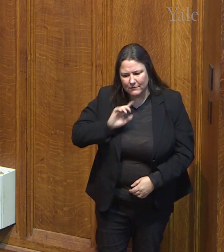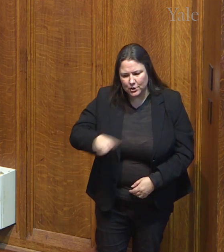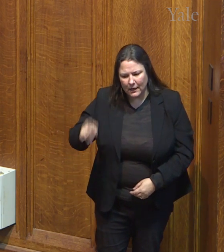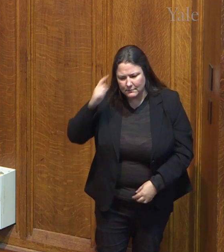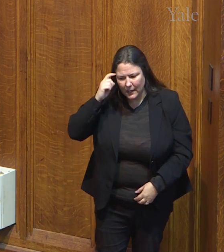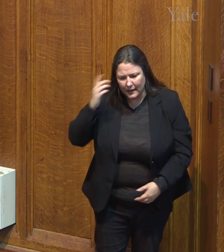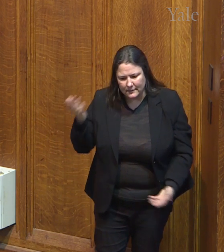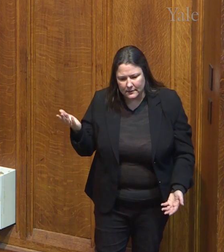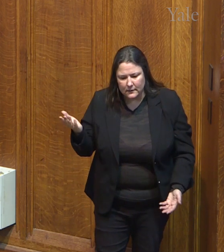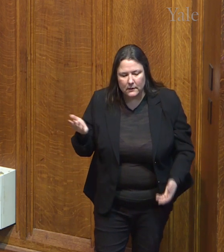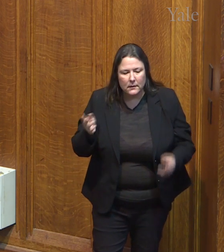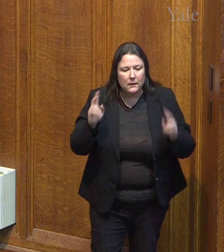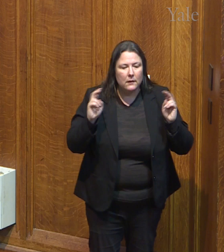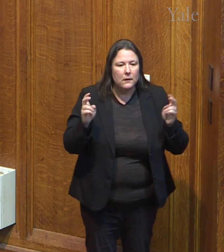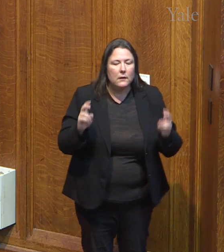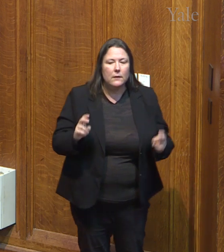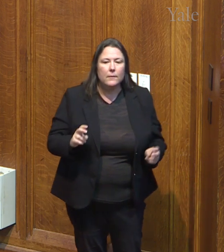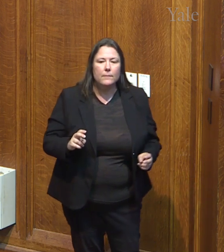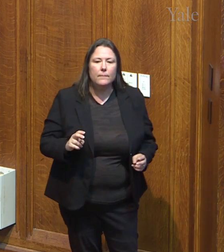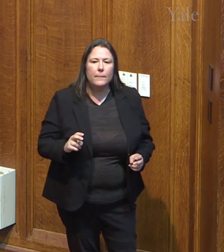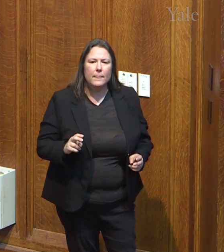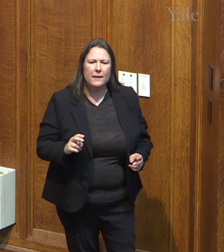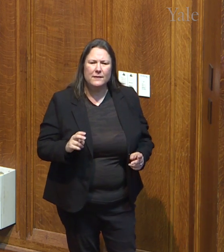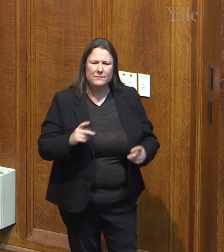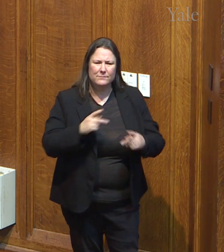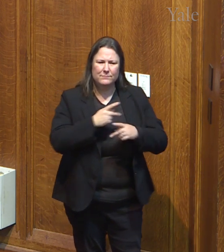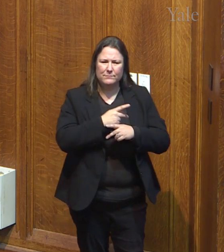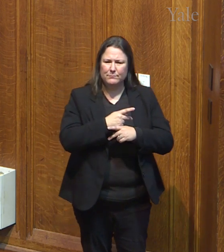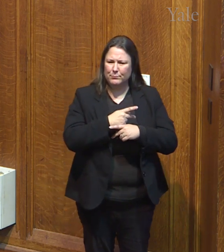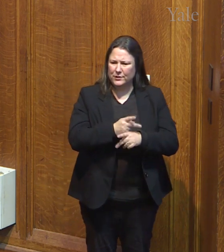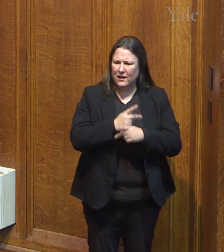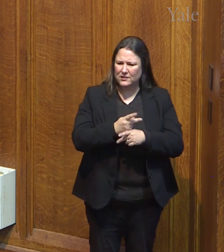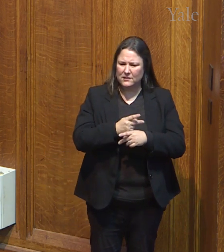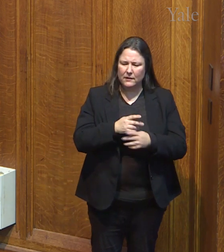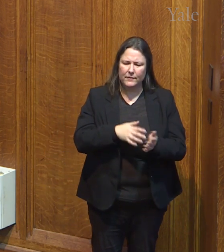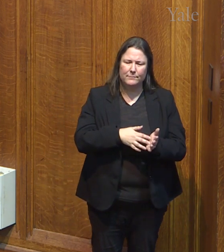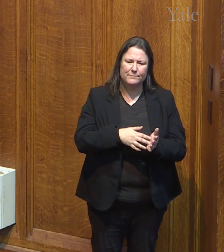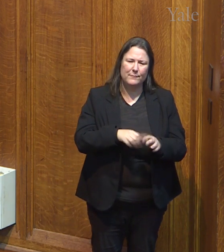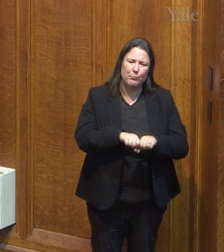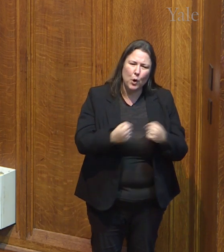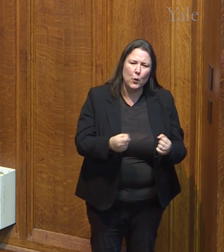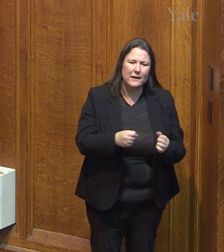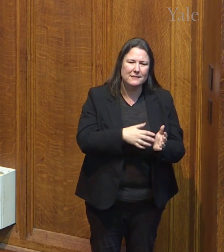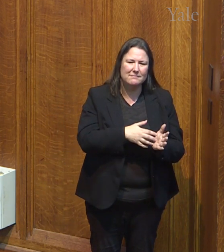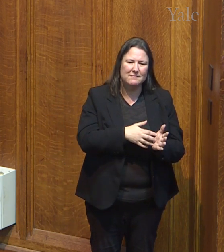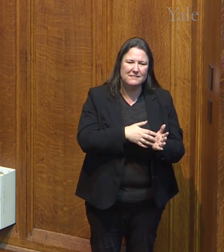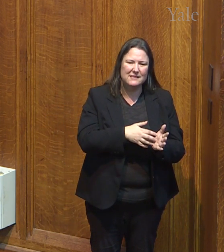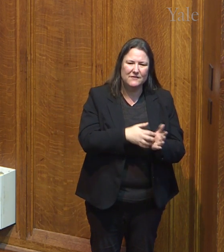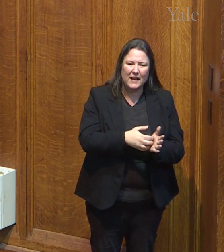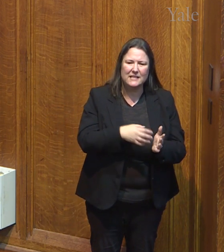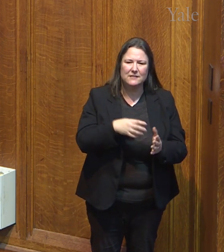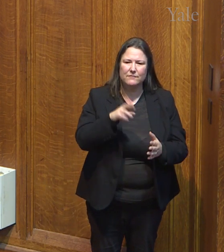Quote: the production of a defective race of signing human beings, he wrote, would be